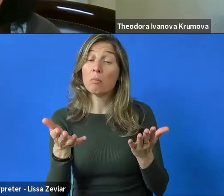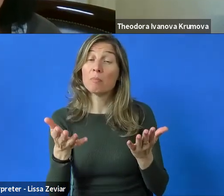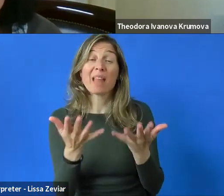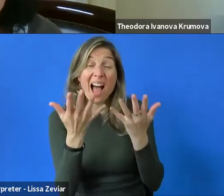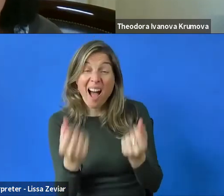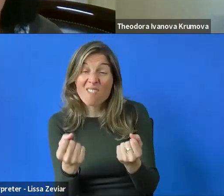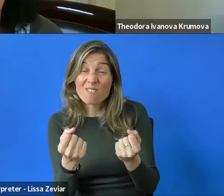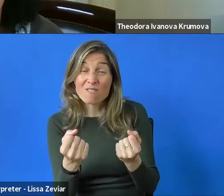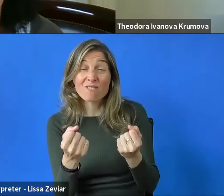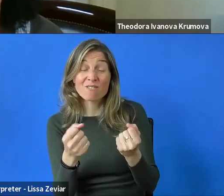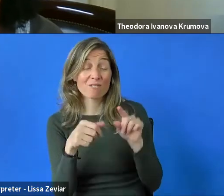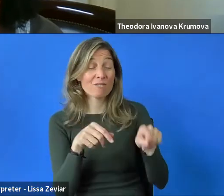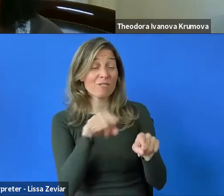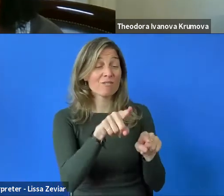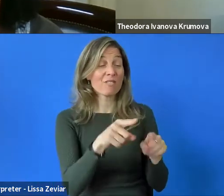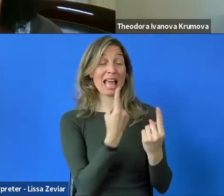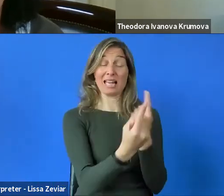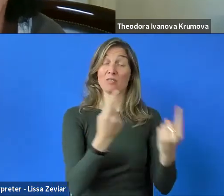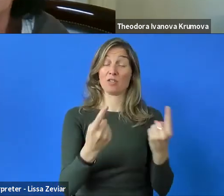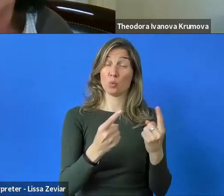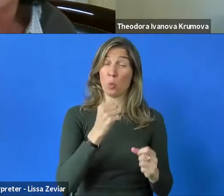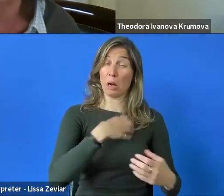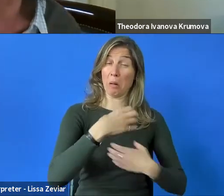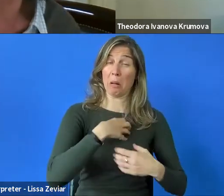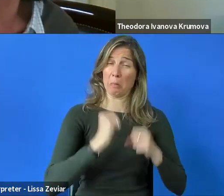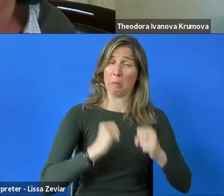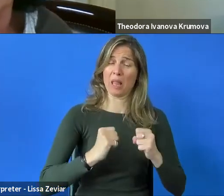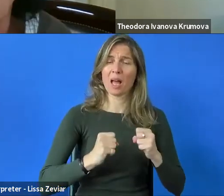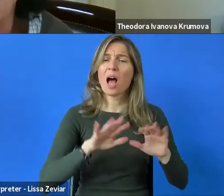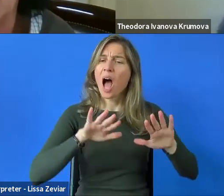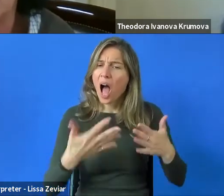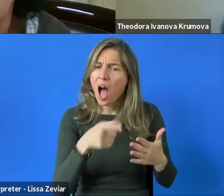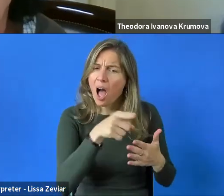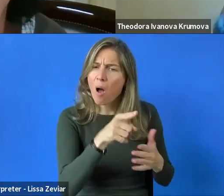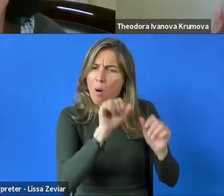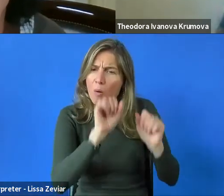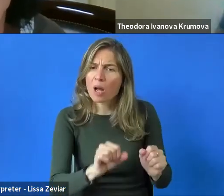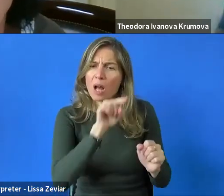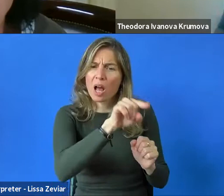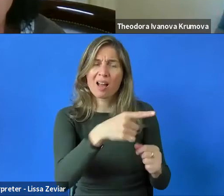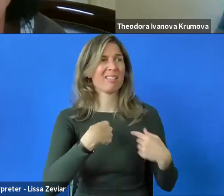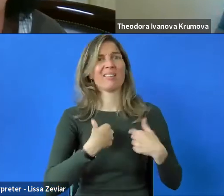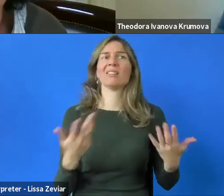Theodora, can you offer us some answers to these questions? Thank you.